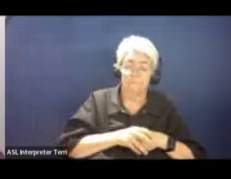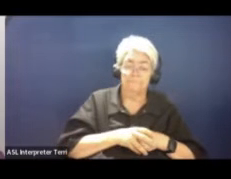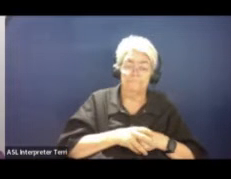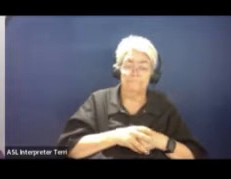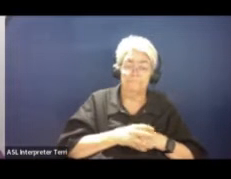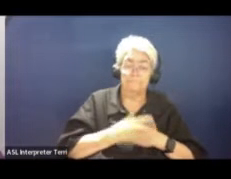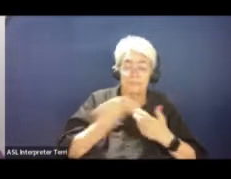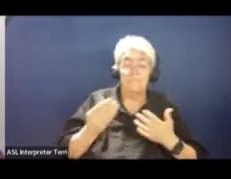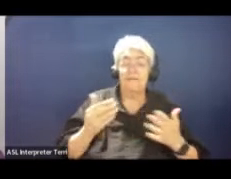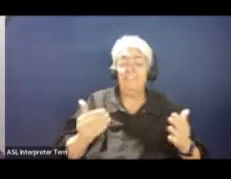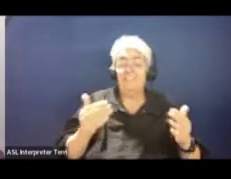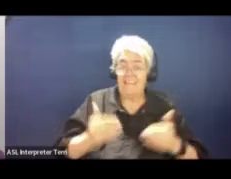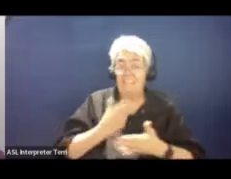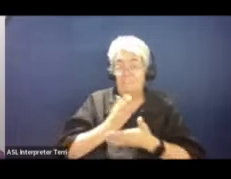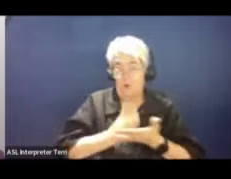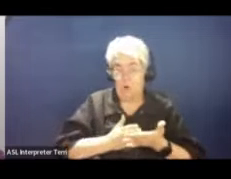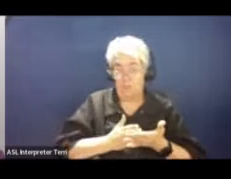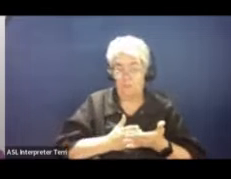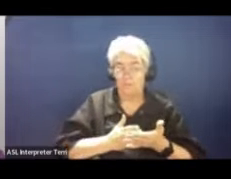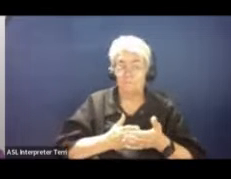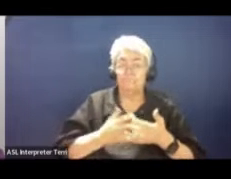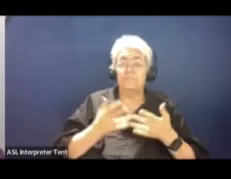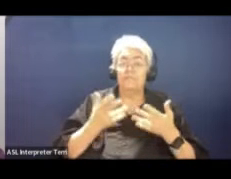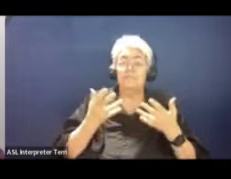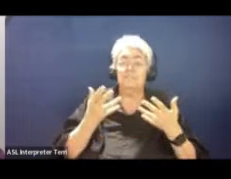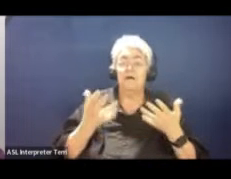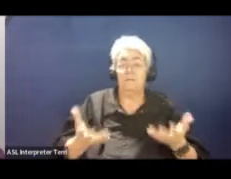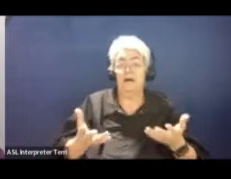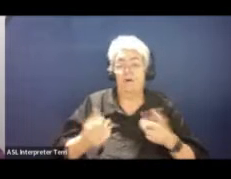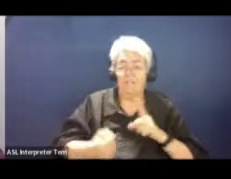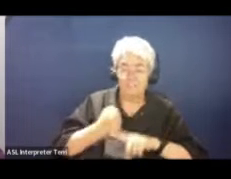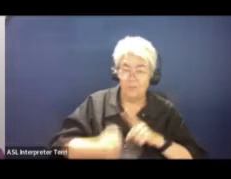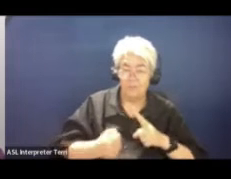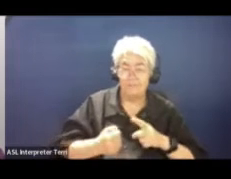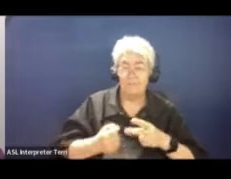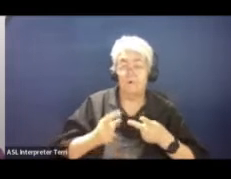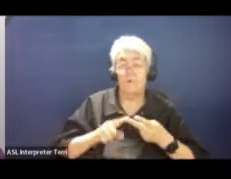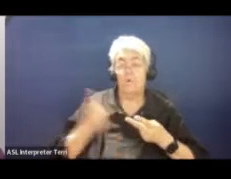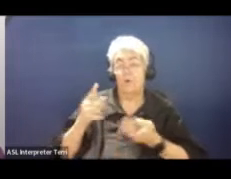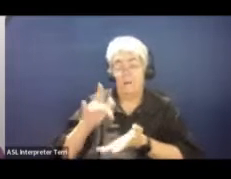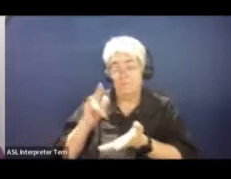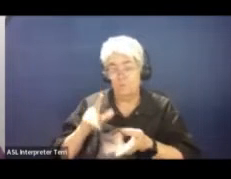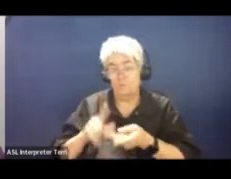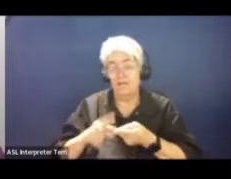next section is about assaults abuse, if someone's been striked, if someone's been